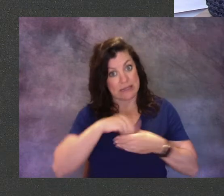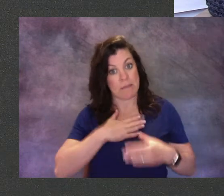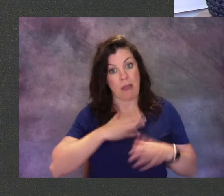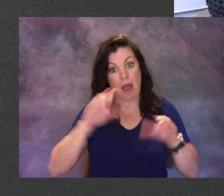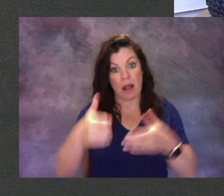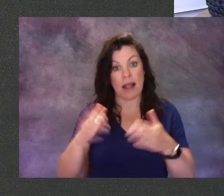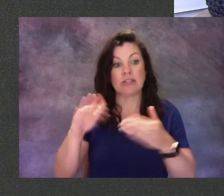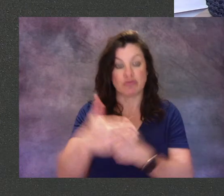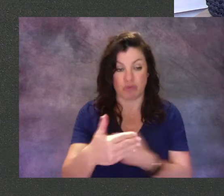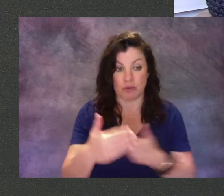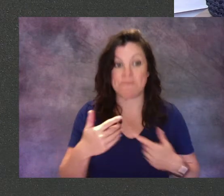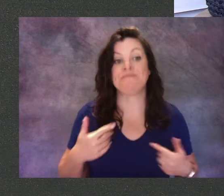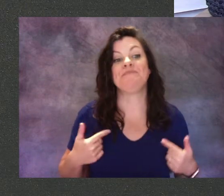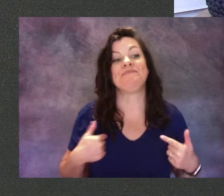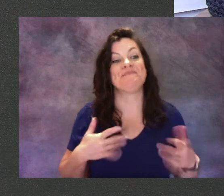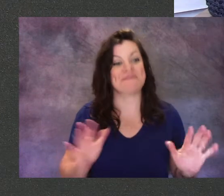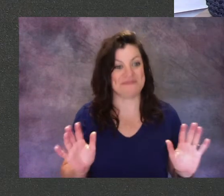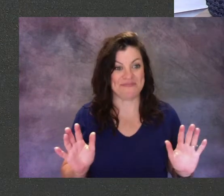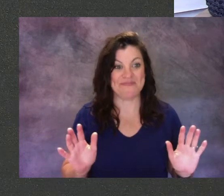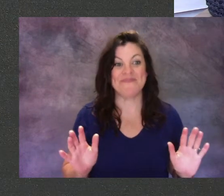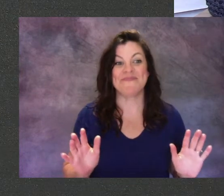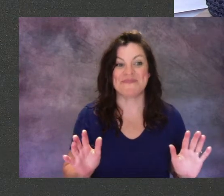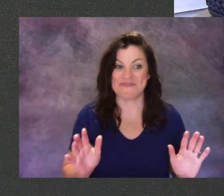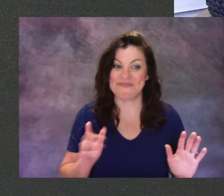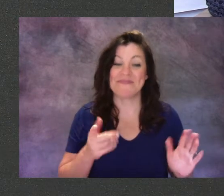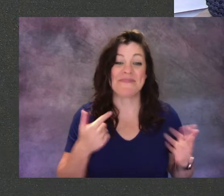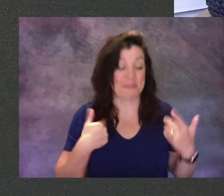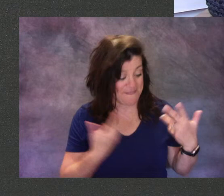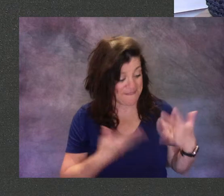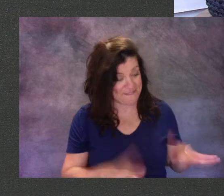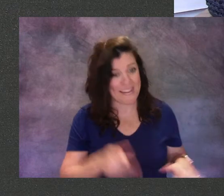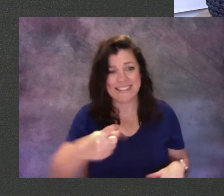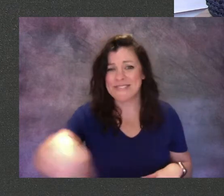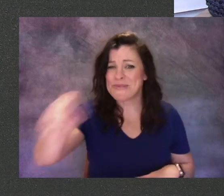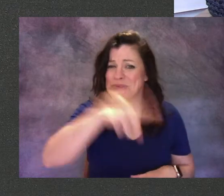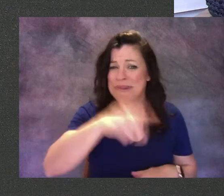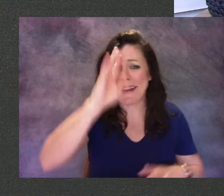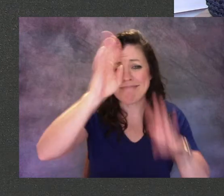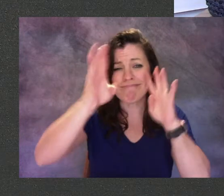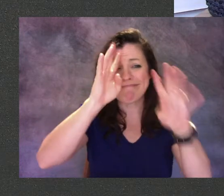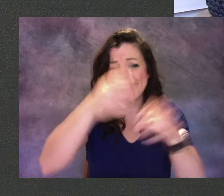And then you are the artist. You can do it your own way, but I'm gonna show you my ideas,